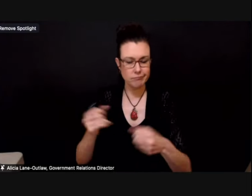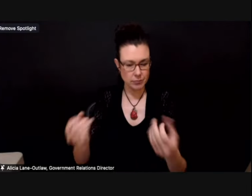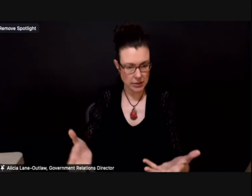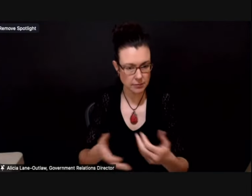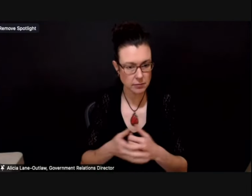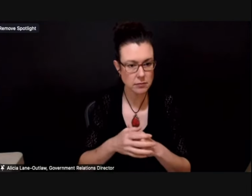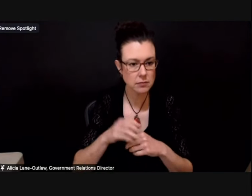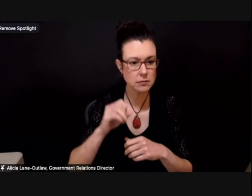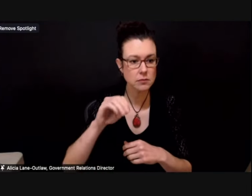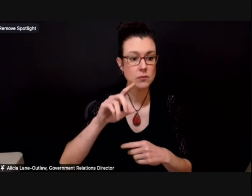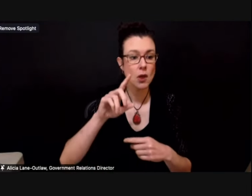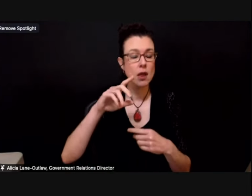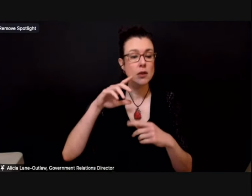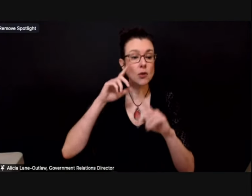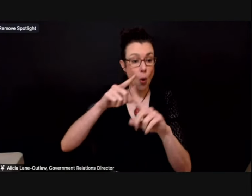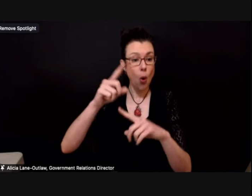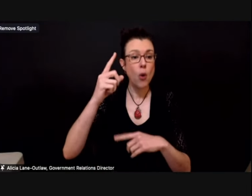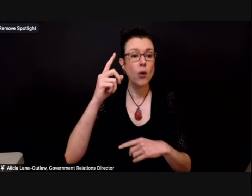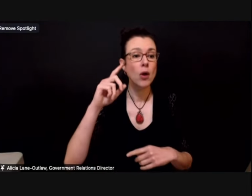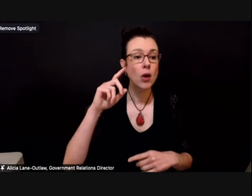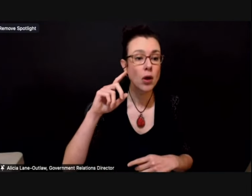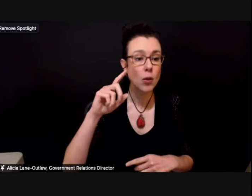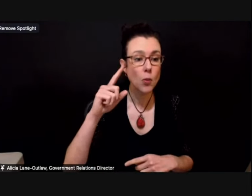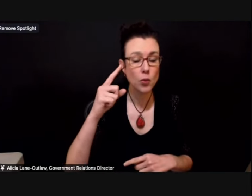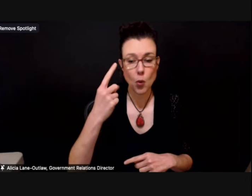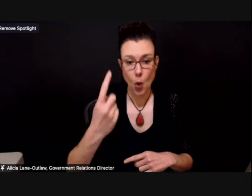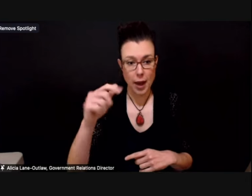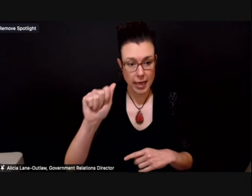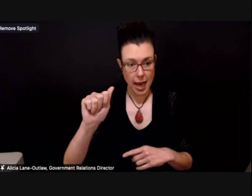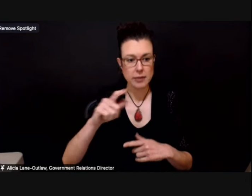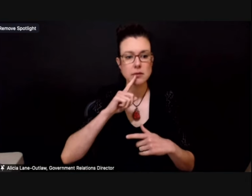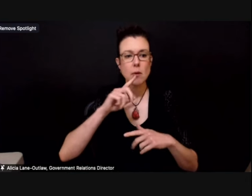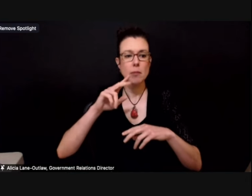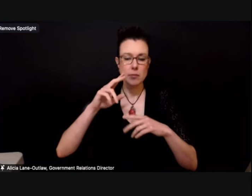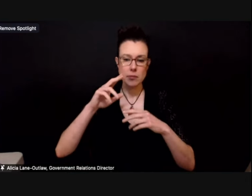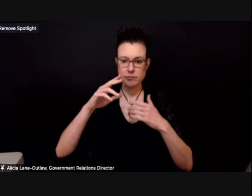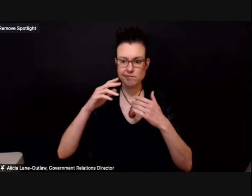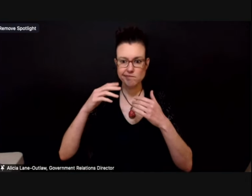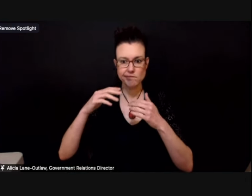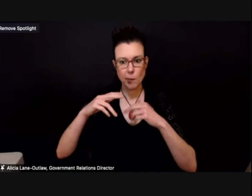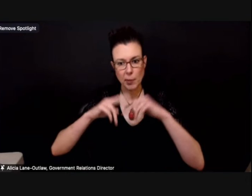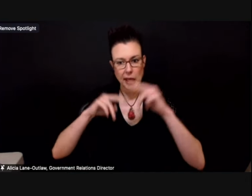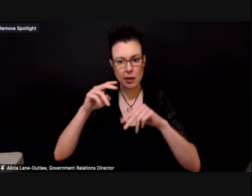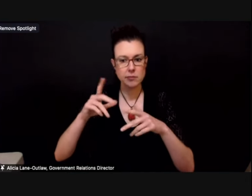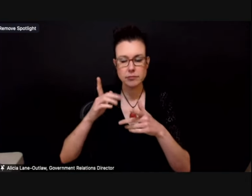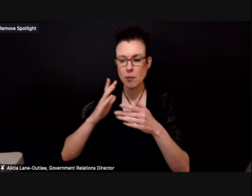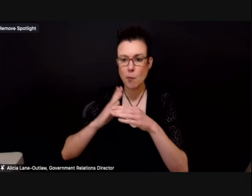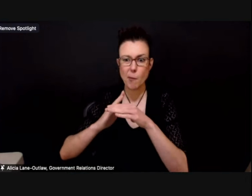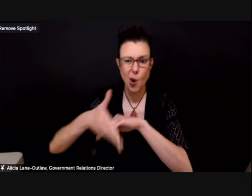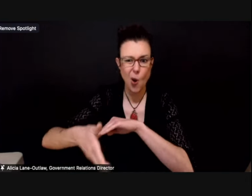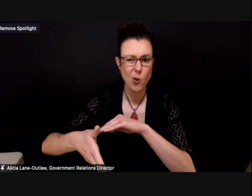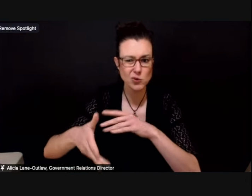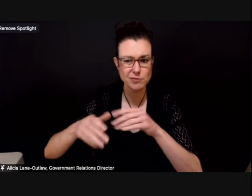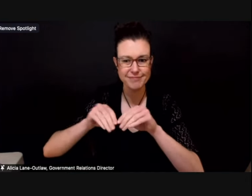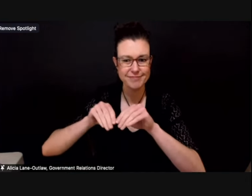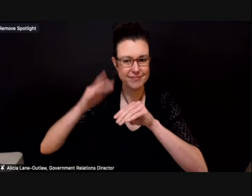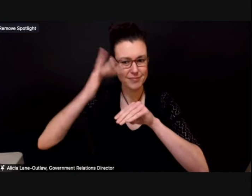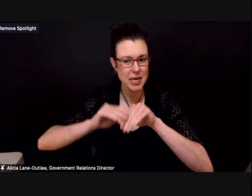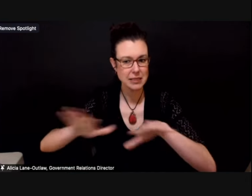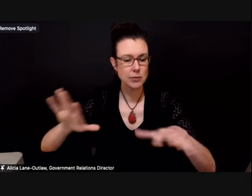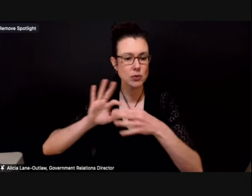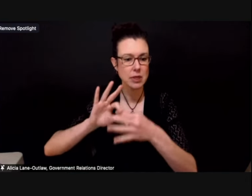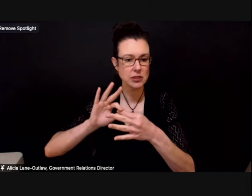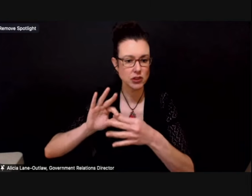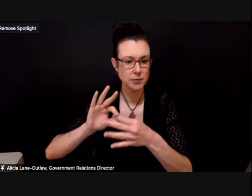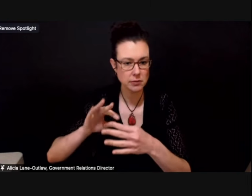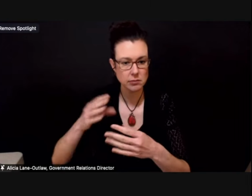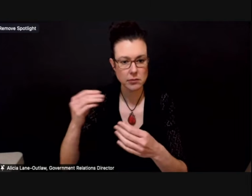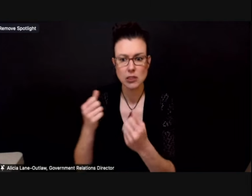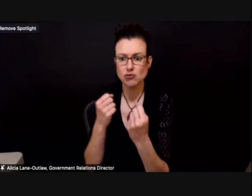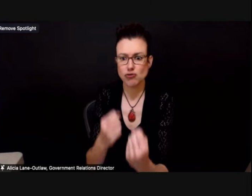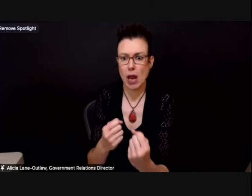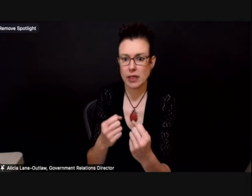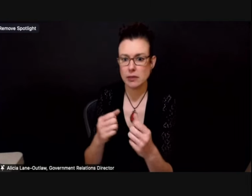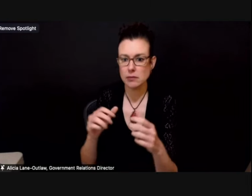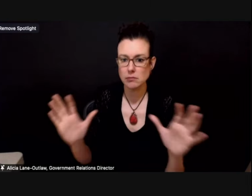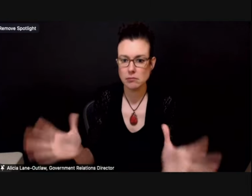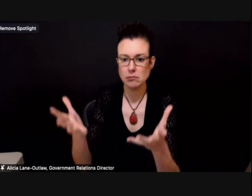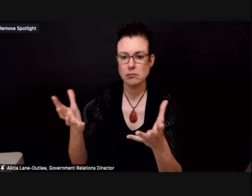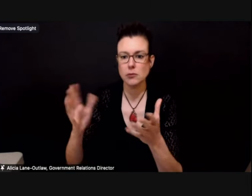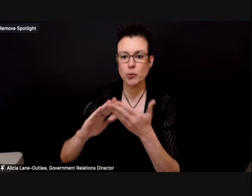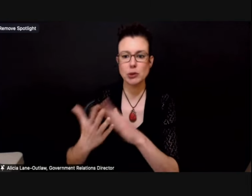Goal #1a: Build post-pandemic relationships and strengthen community engagement